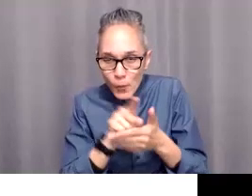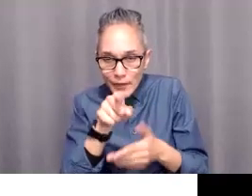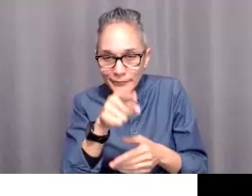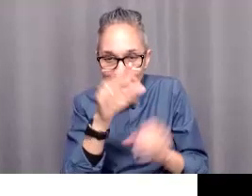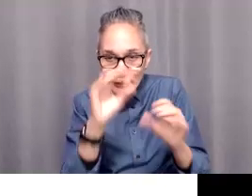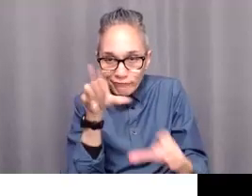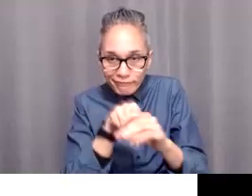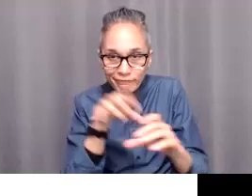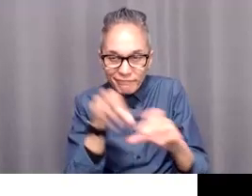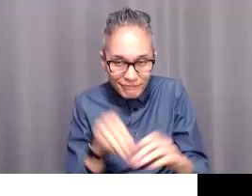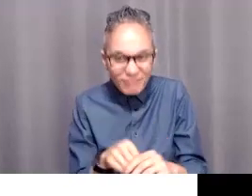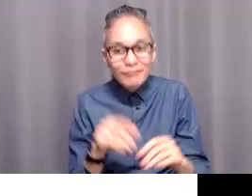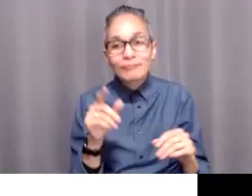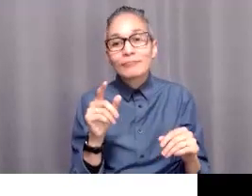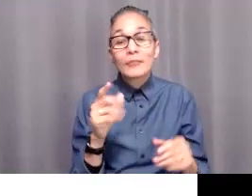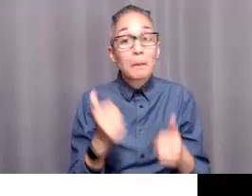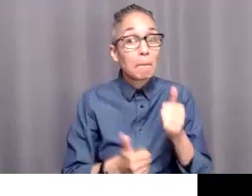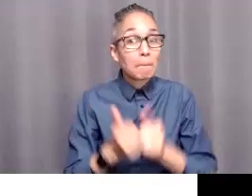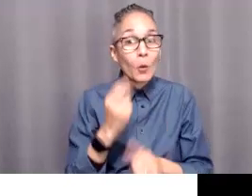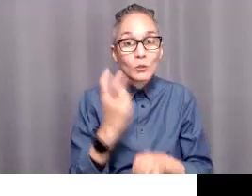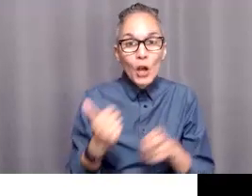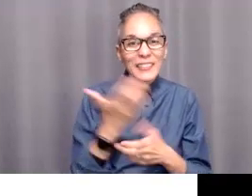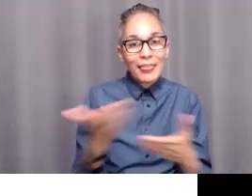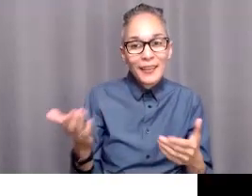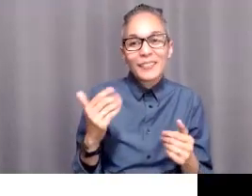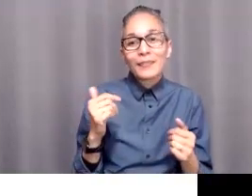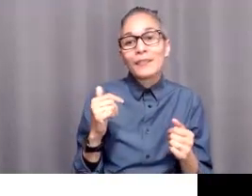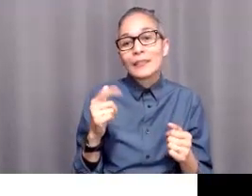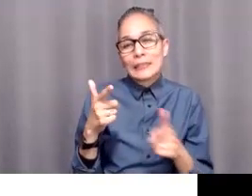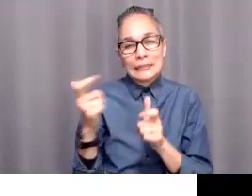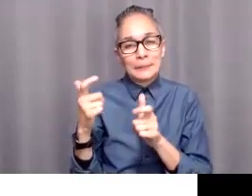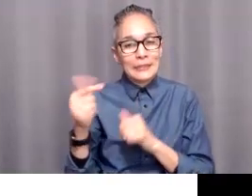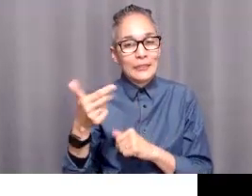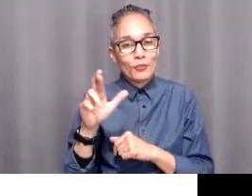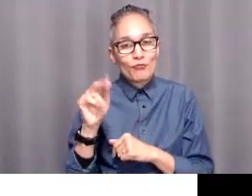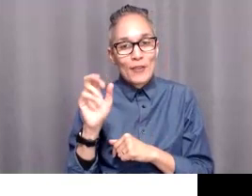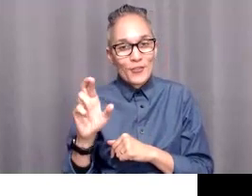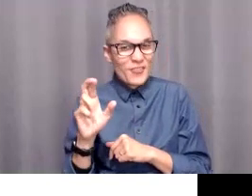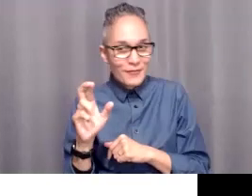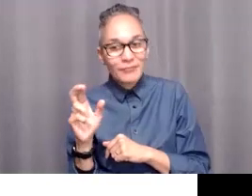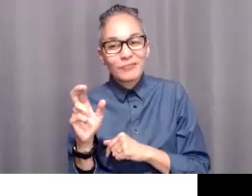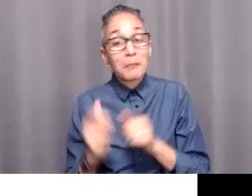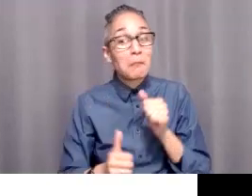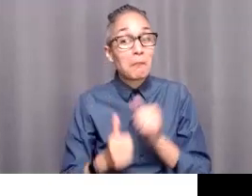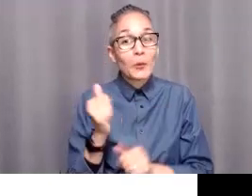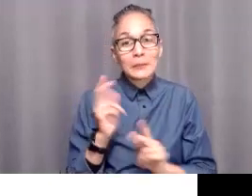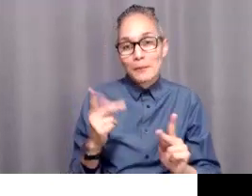The hardest thing to do is going to be going into the SpeedGrader, right? Because most people have multiple assignments,